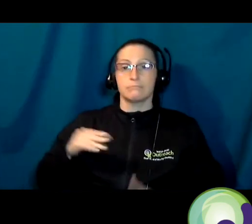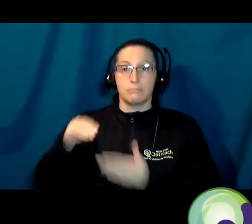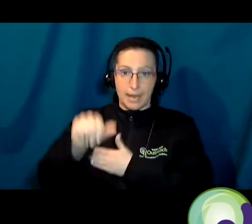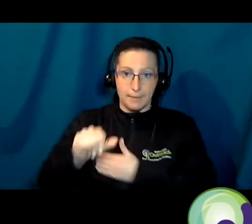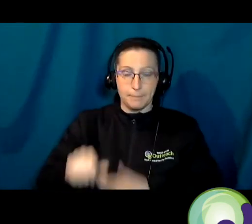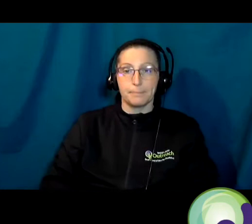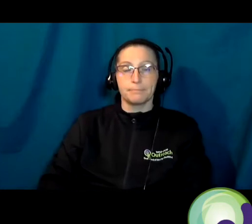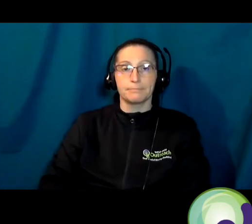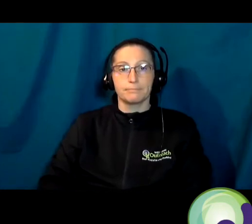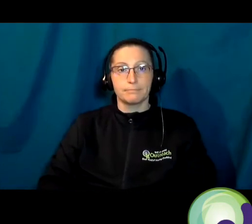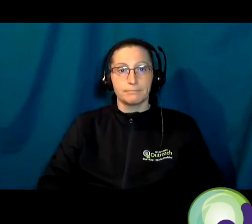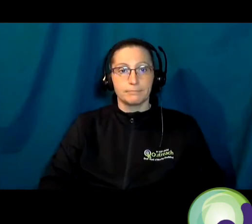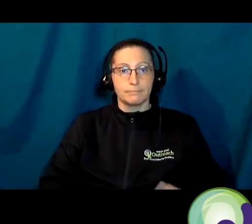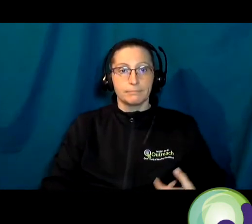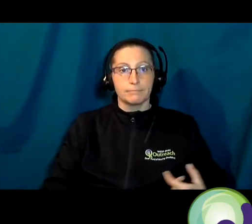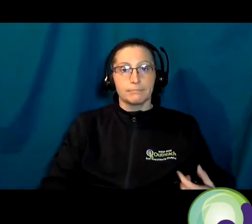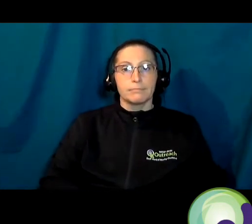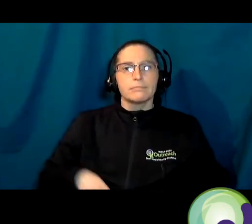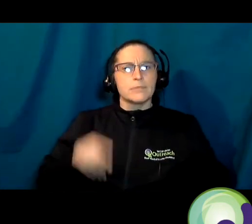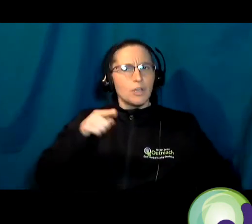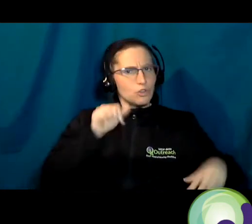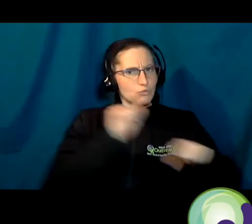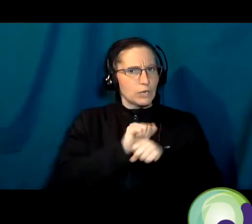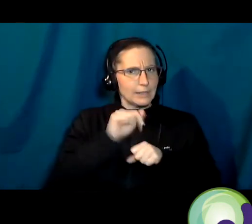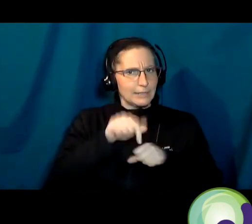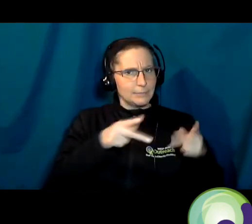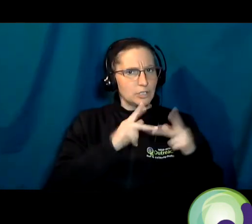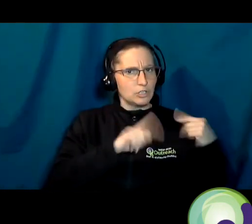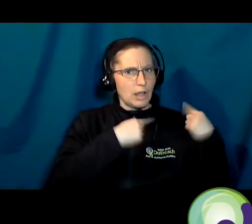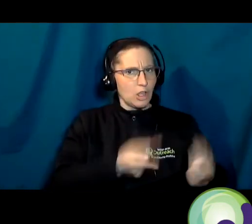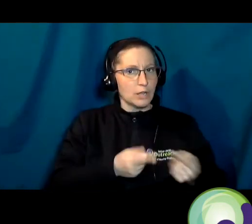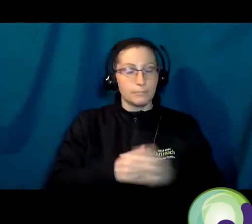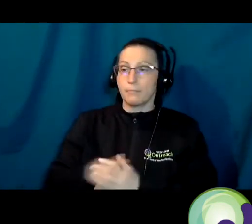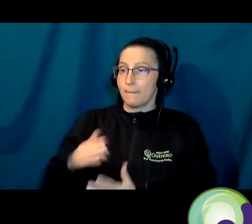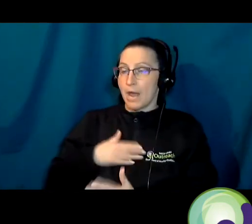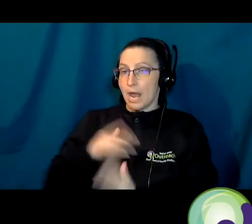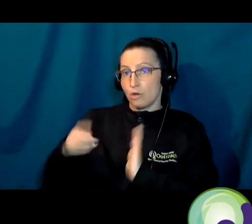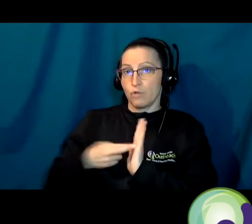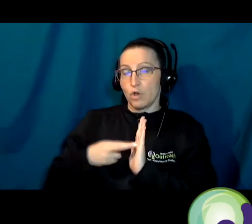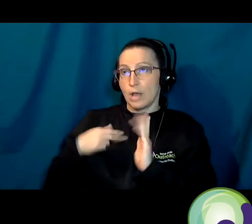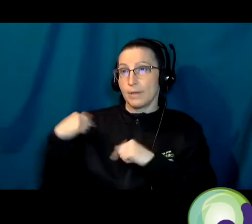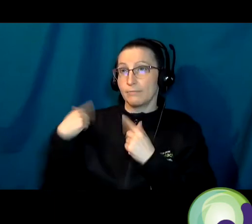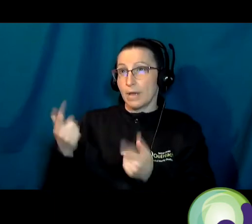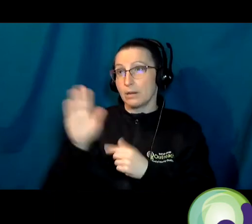Heidi: And how long have you been in your current position? Anna Marie: My current role I have been about 14 years,